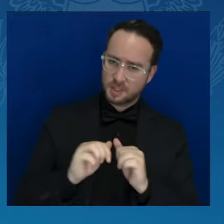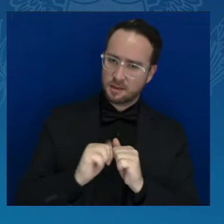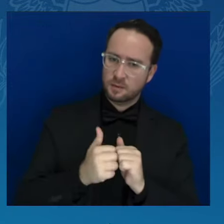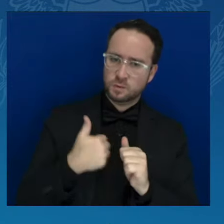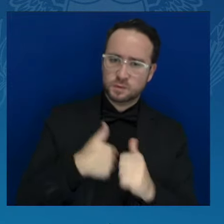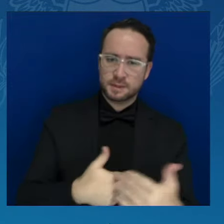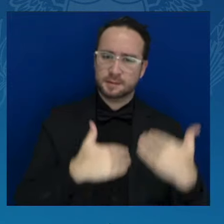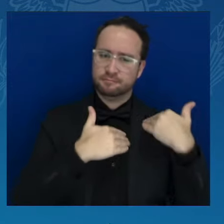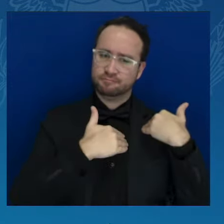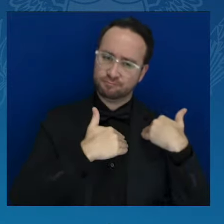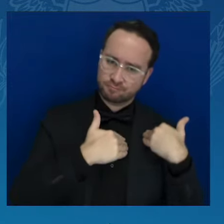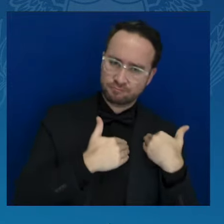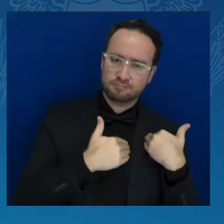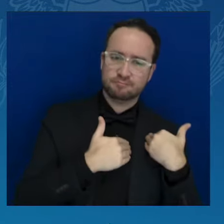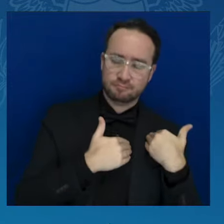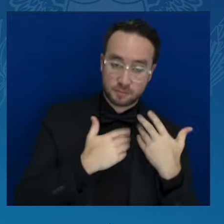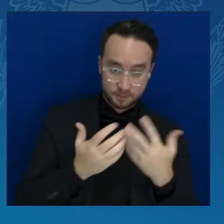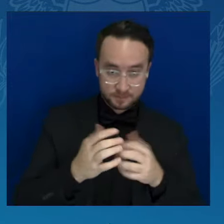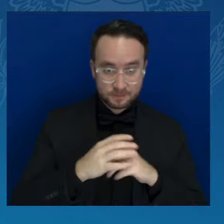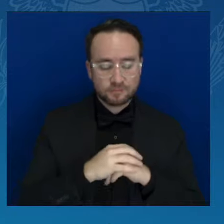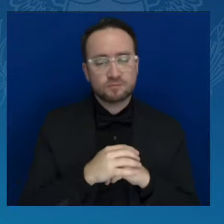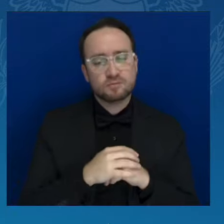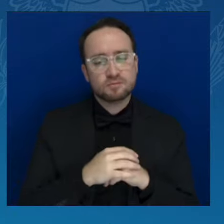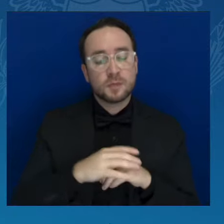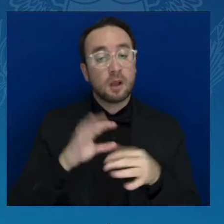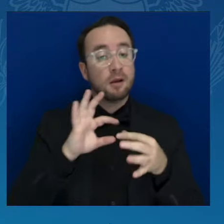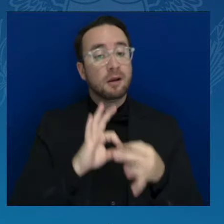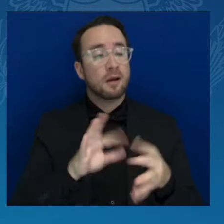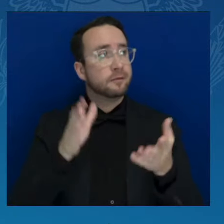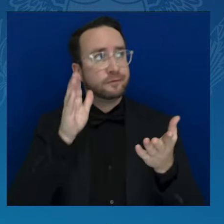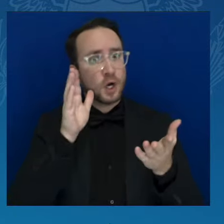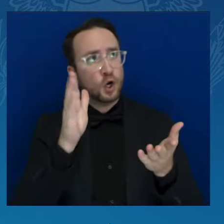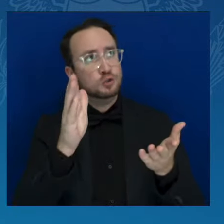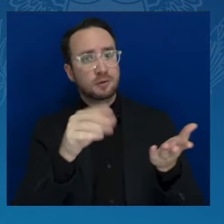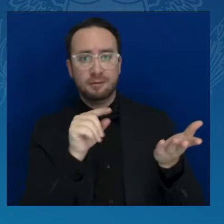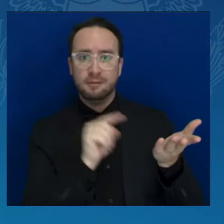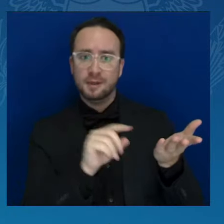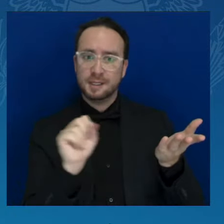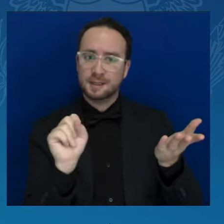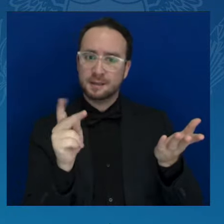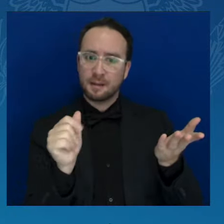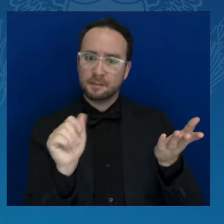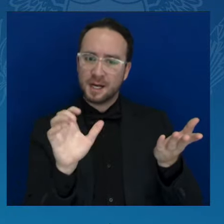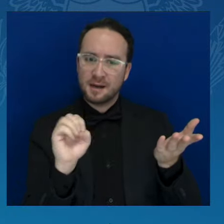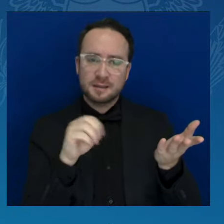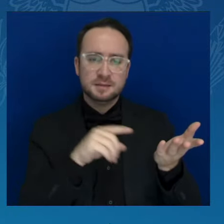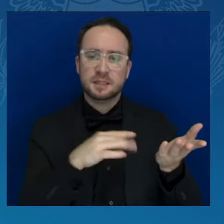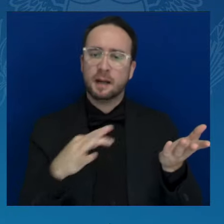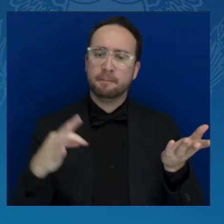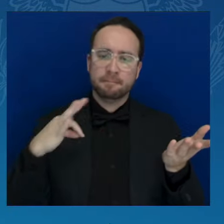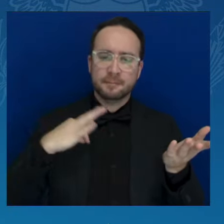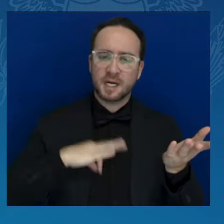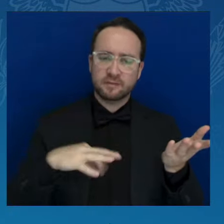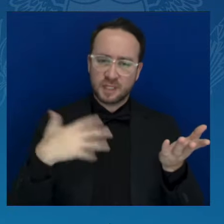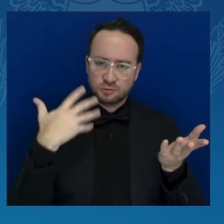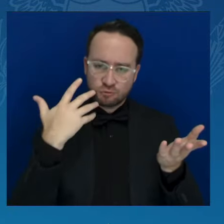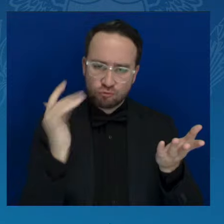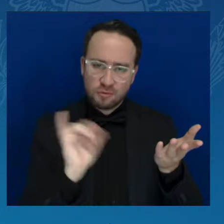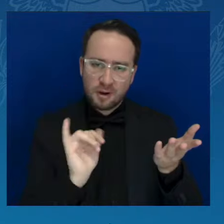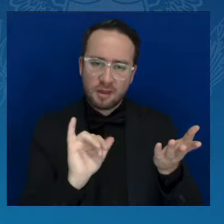and for generations to come. From our perspective, one of the most effective ways that we can do this